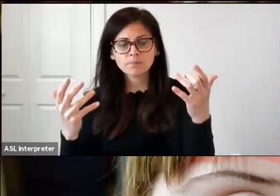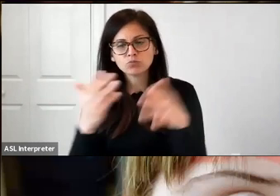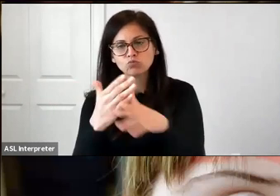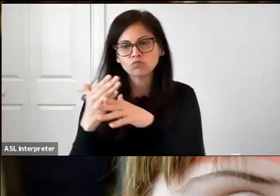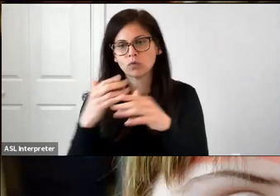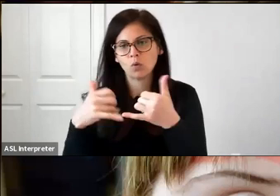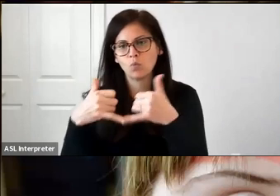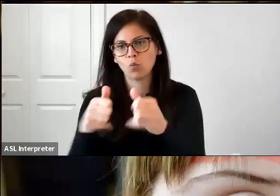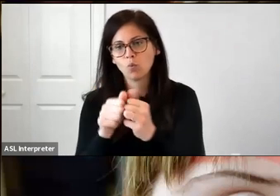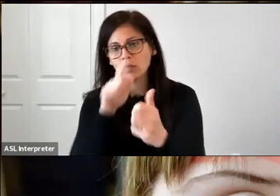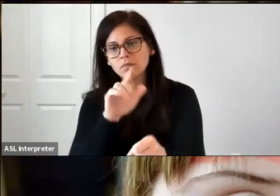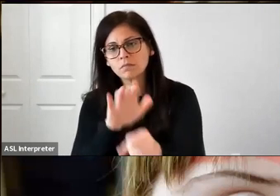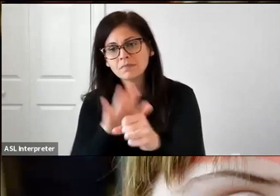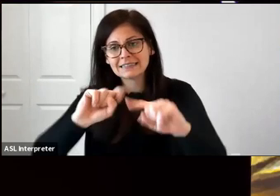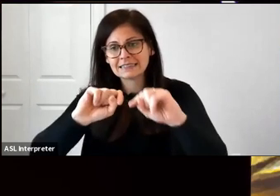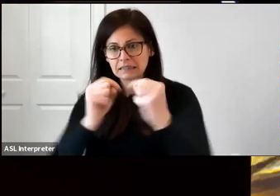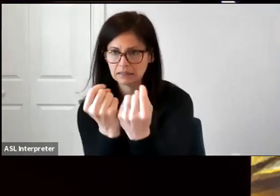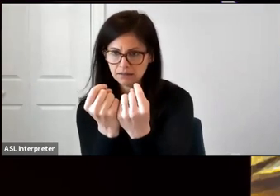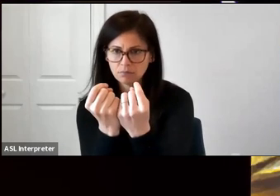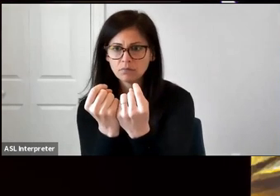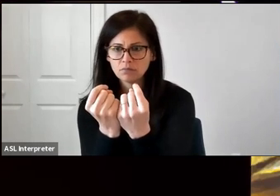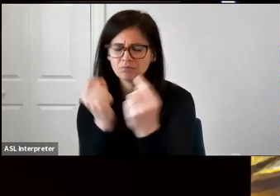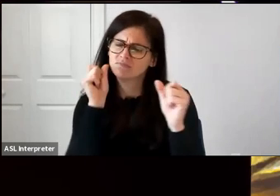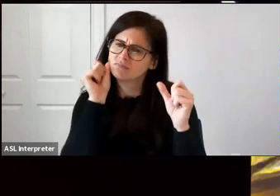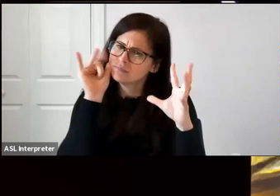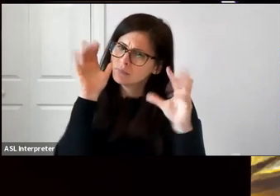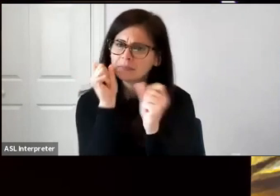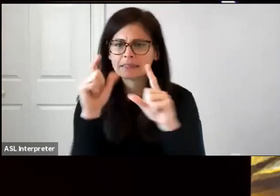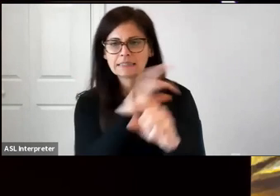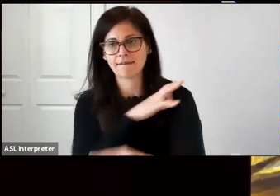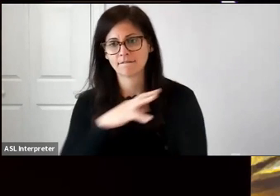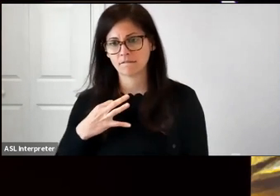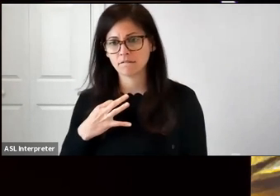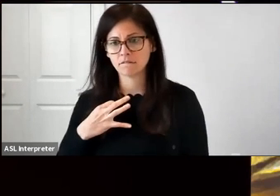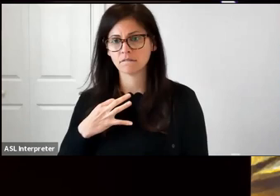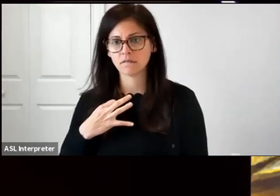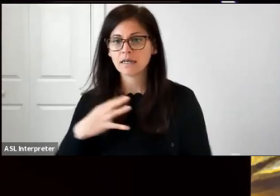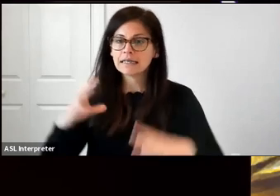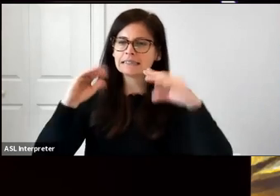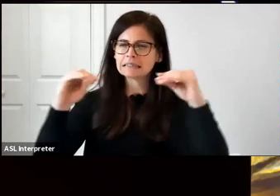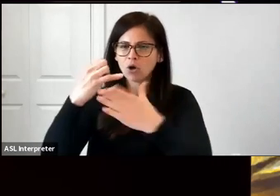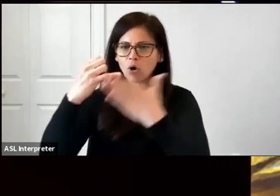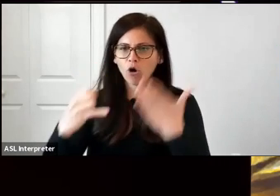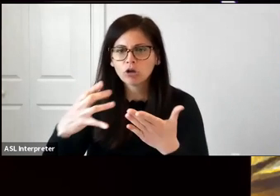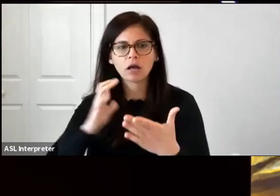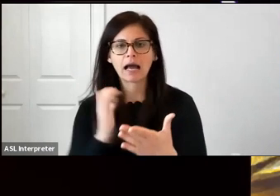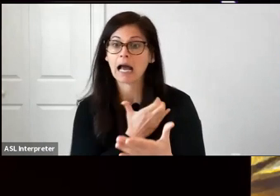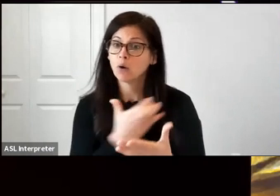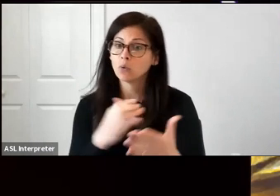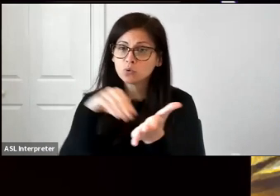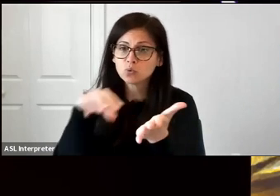with our dedicated team, our incredible staff, our teaching artists, our students, artists,